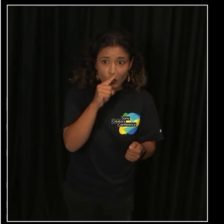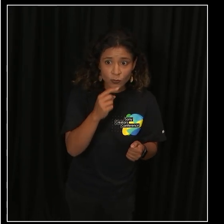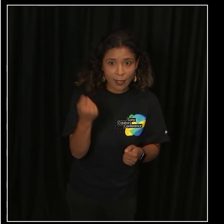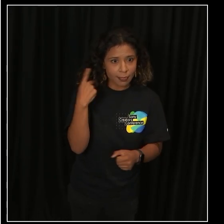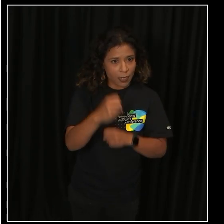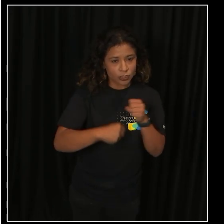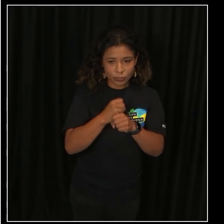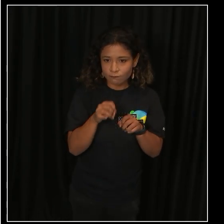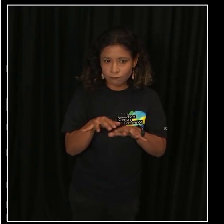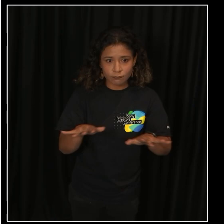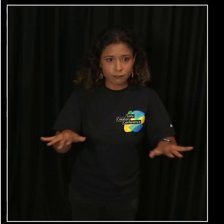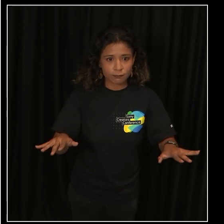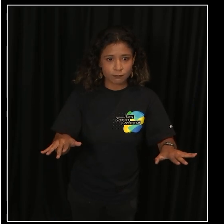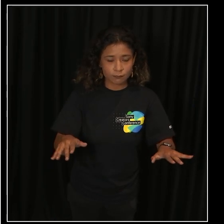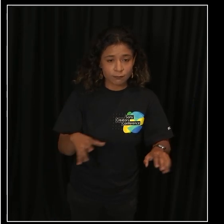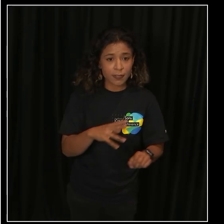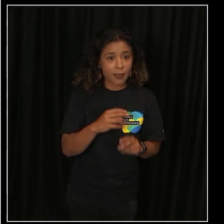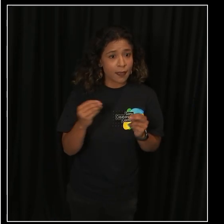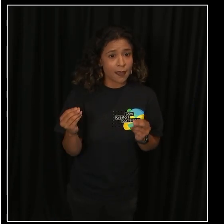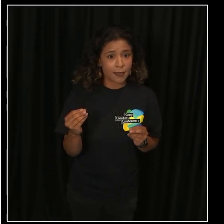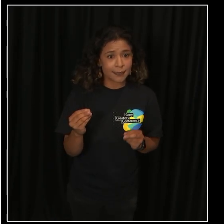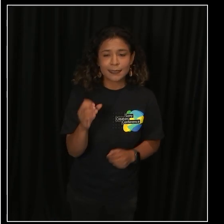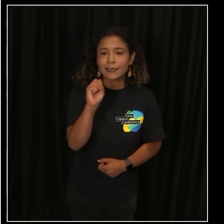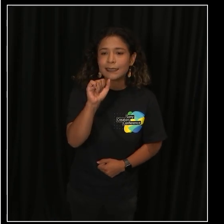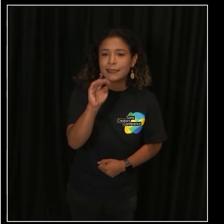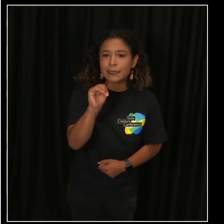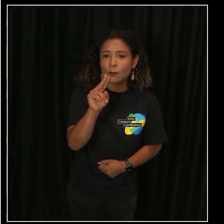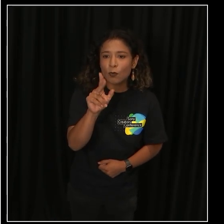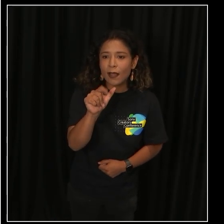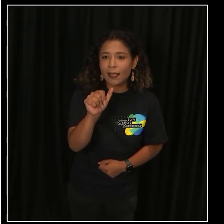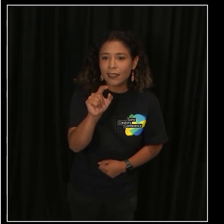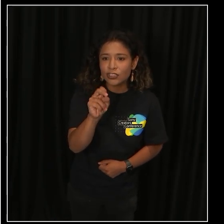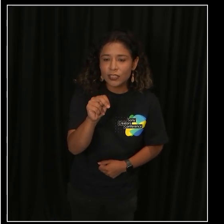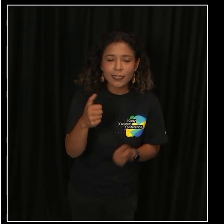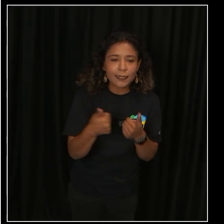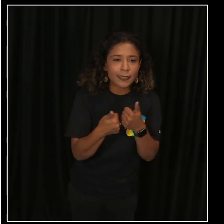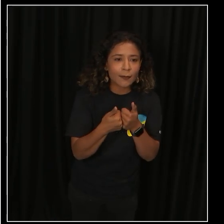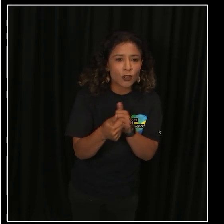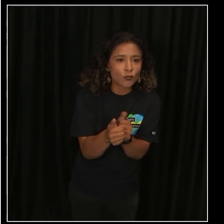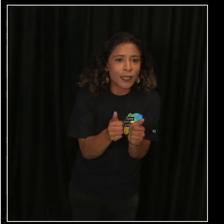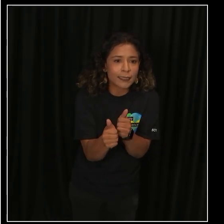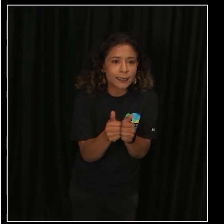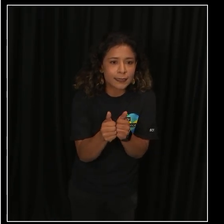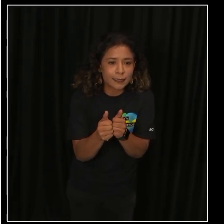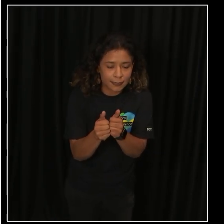And is a racing simulation game a featuring realistic physics and graphics.